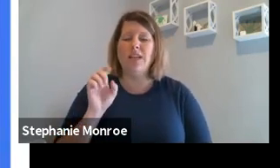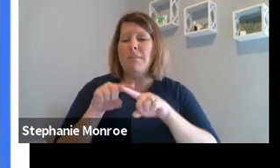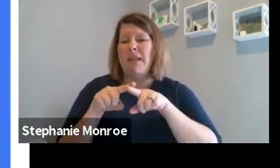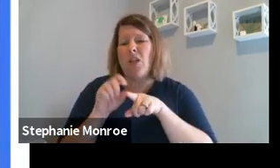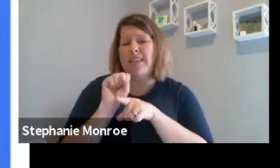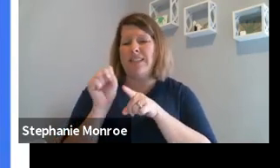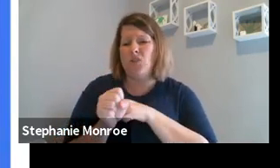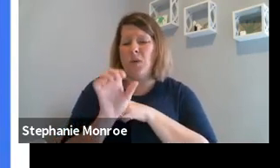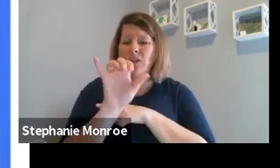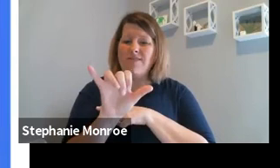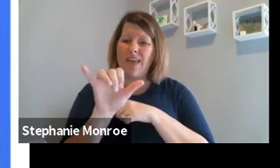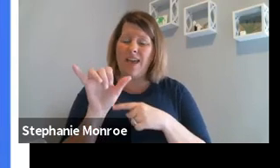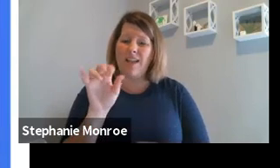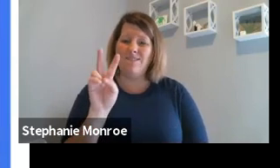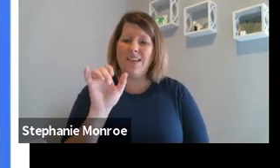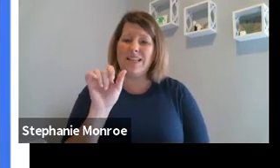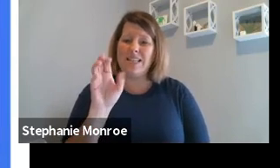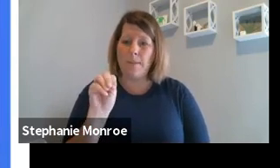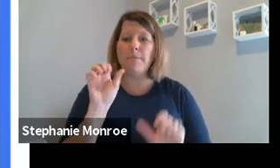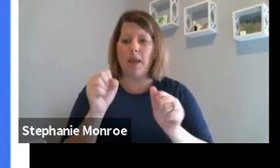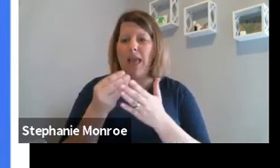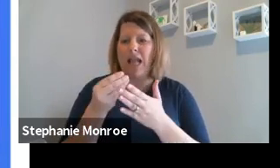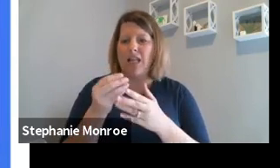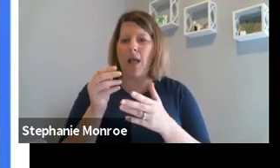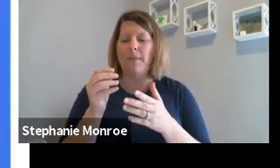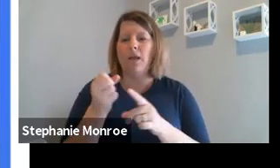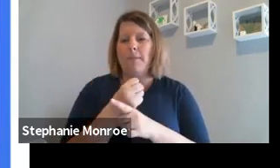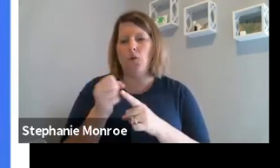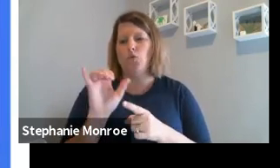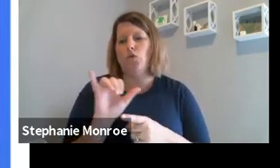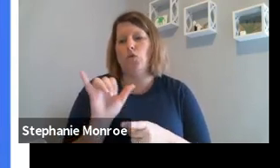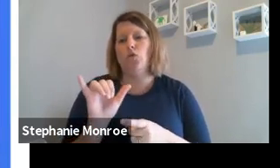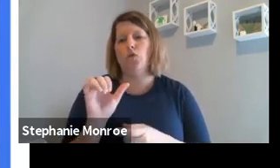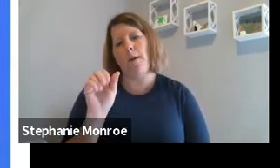there could be economic abuse as well, as is often part of all abusive relationships.